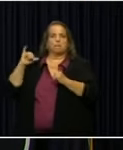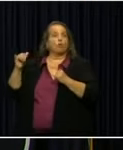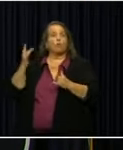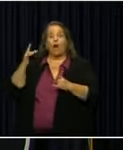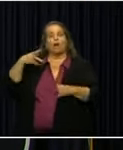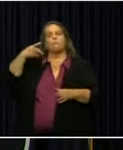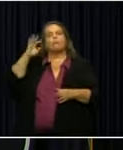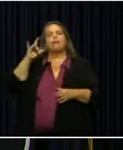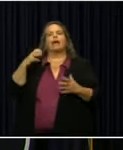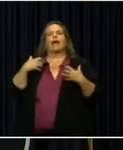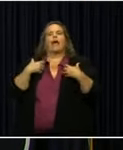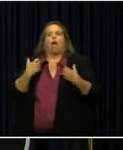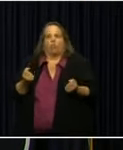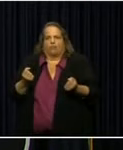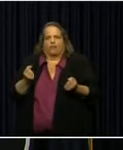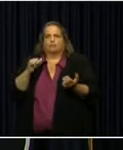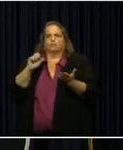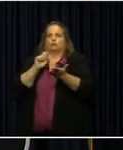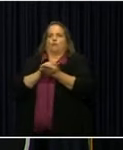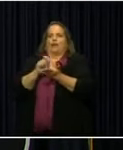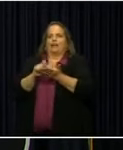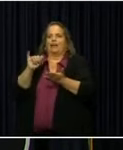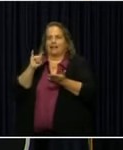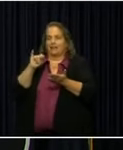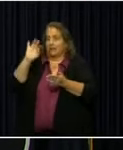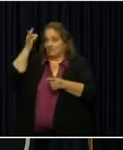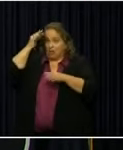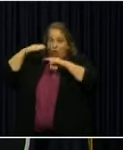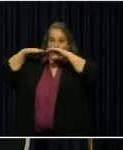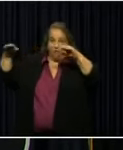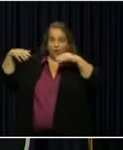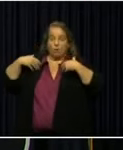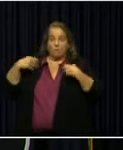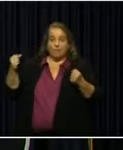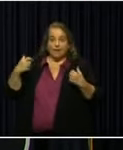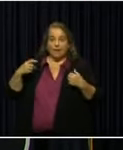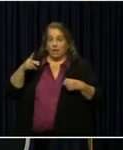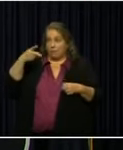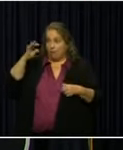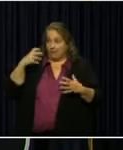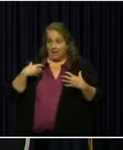SO WE NEVER HAD TO ENCLOSING